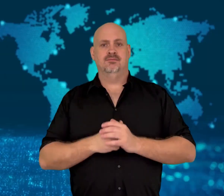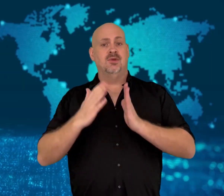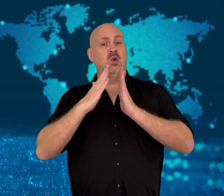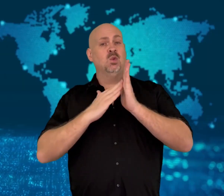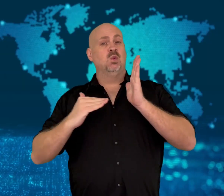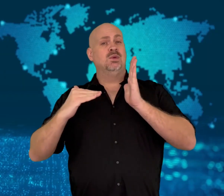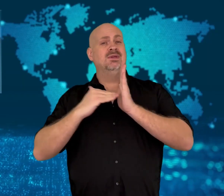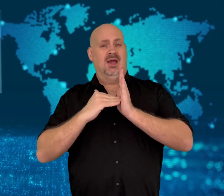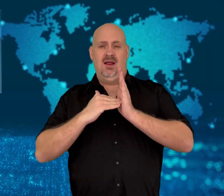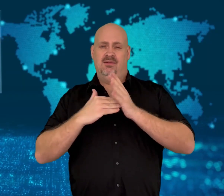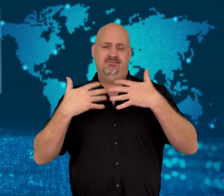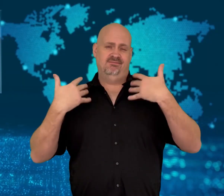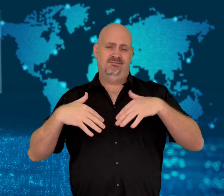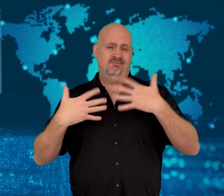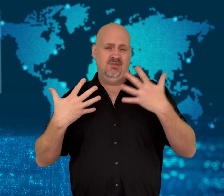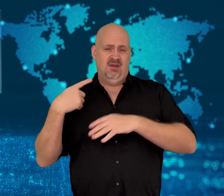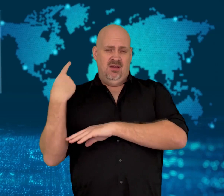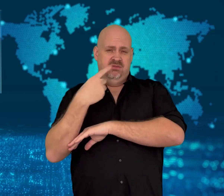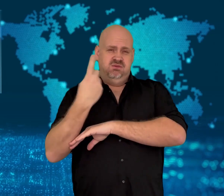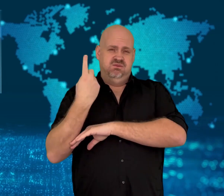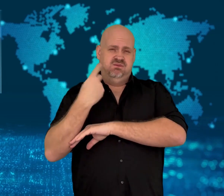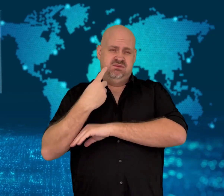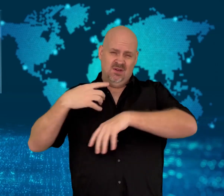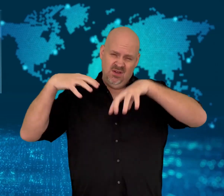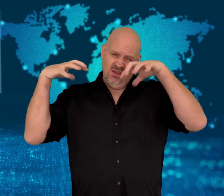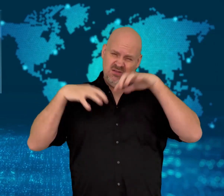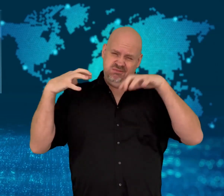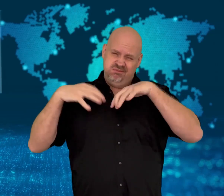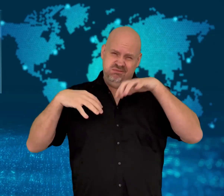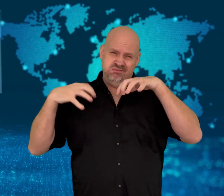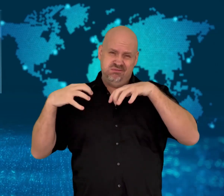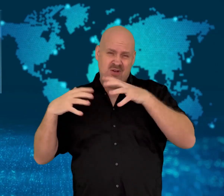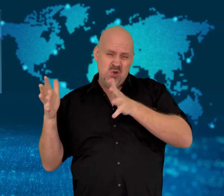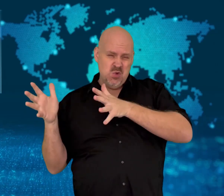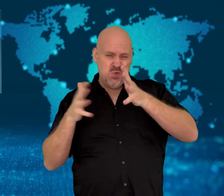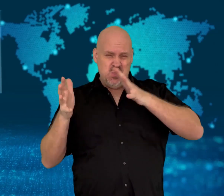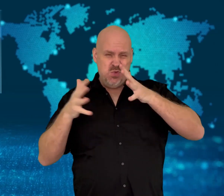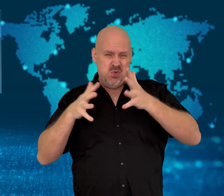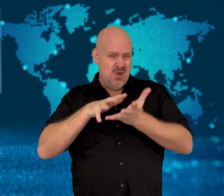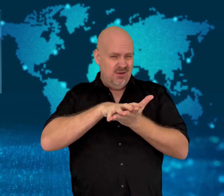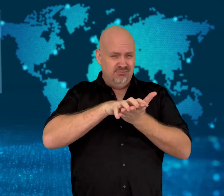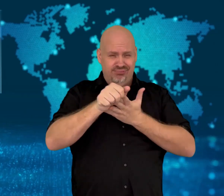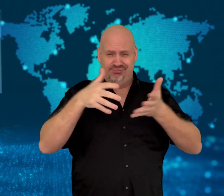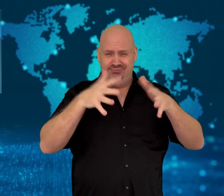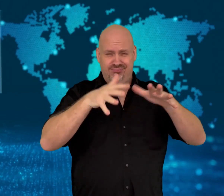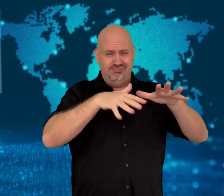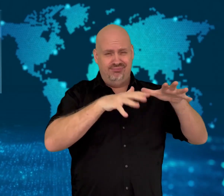[GAVIN]: New Zealand is being impacted by an intense cyclone with heavy rains